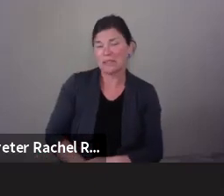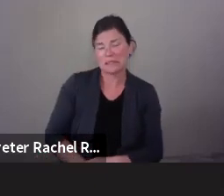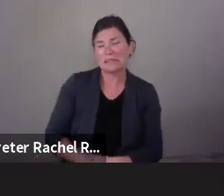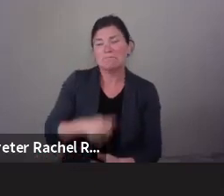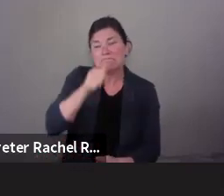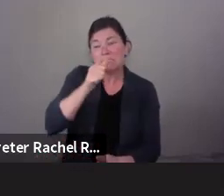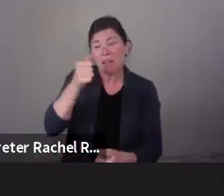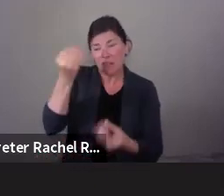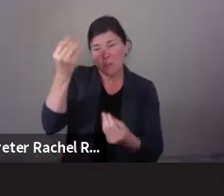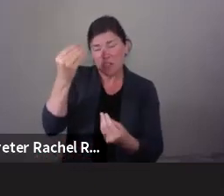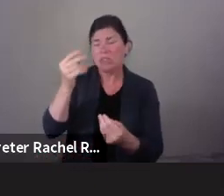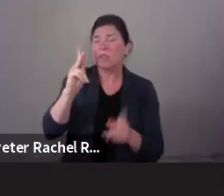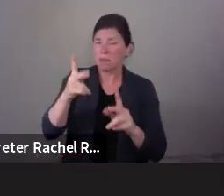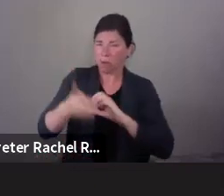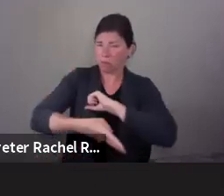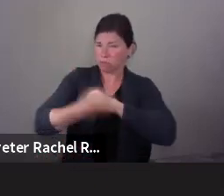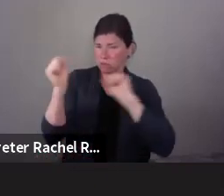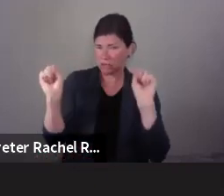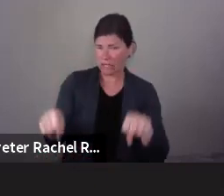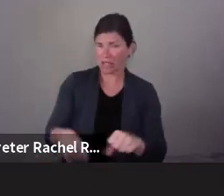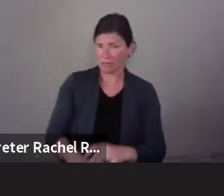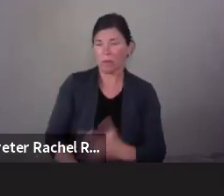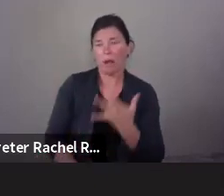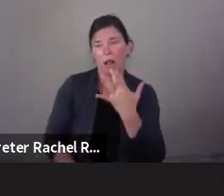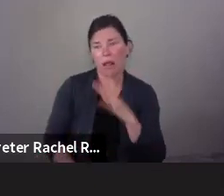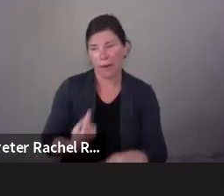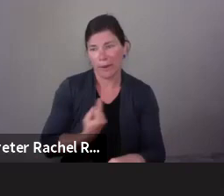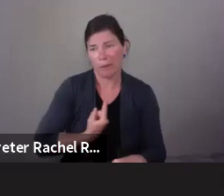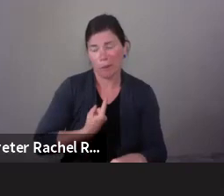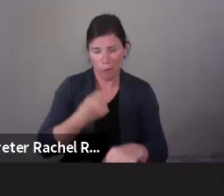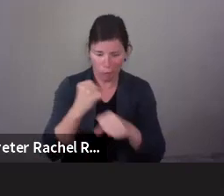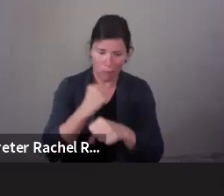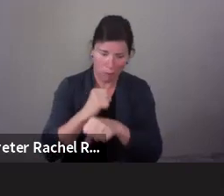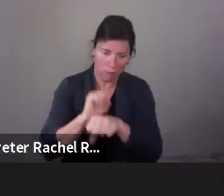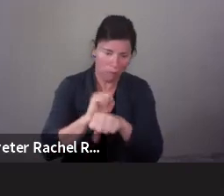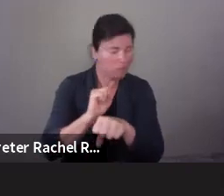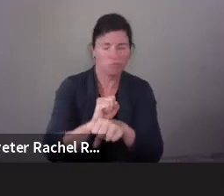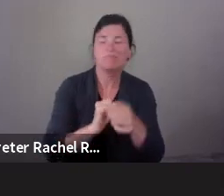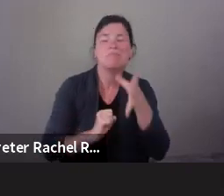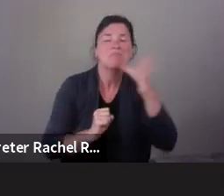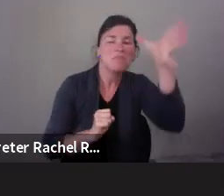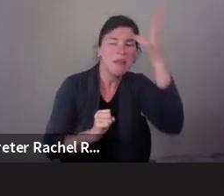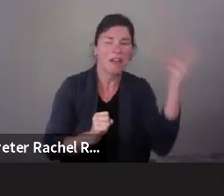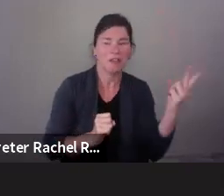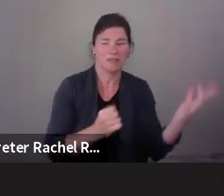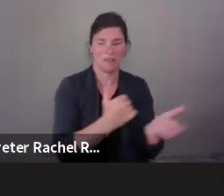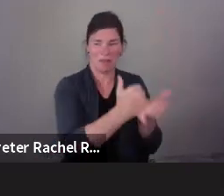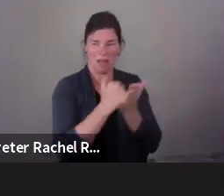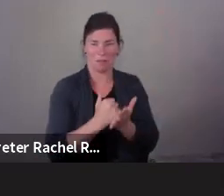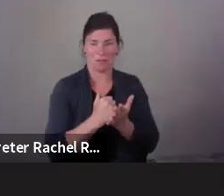Somebody can take advantage of you and get a hold of your private bank account.